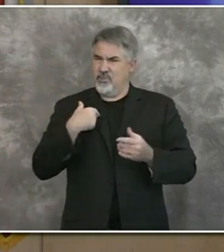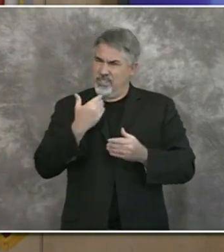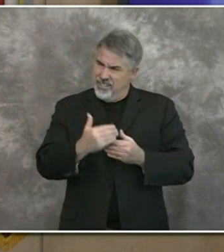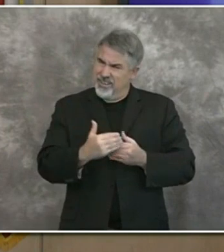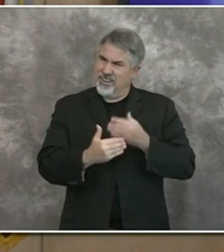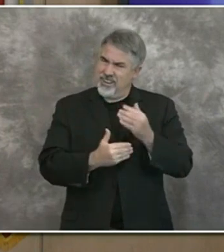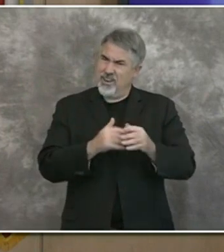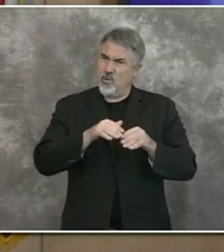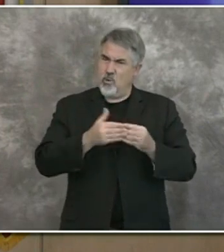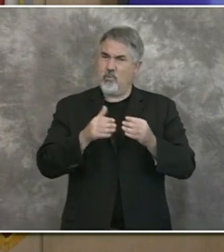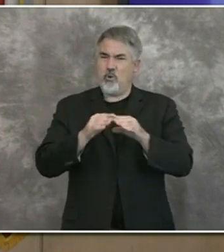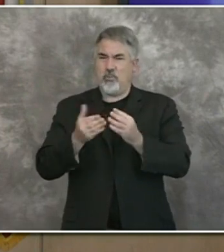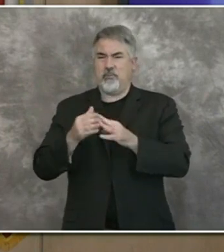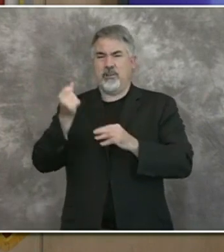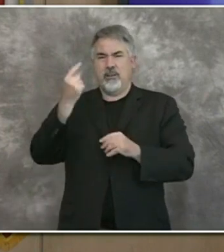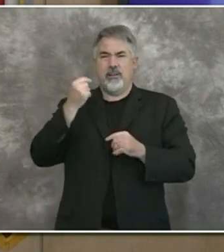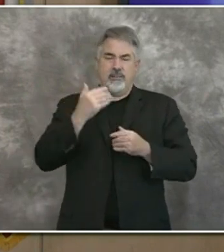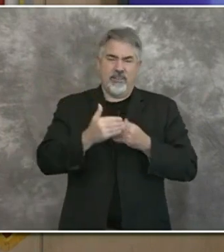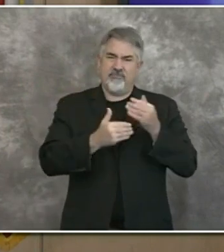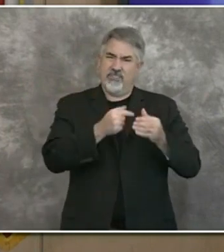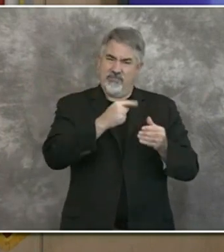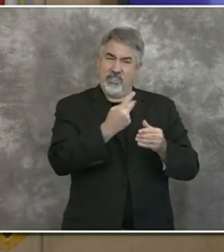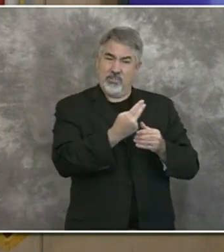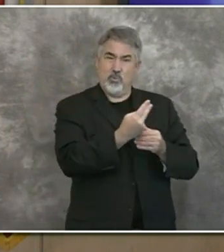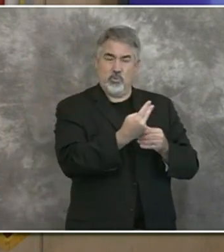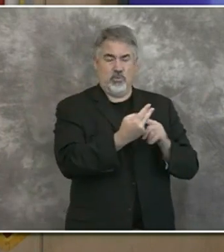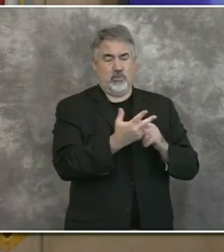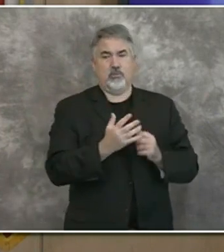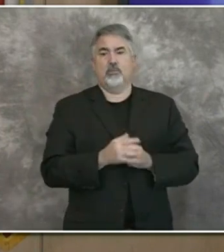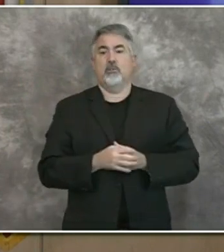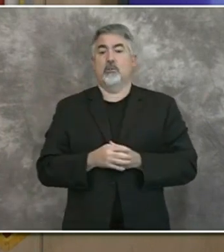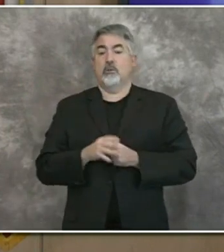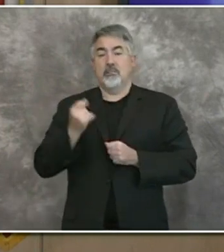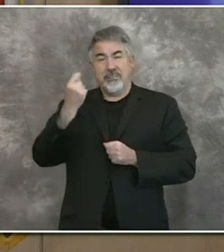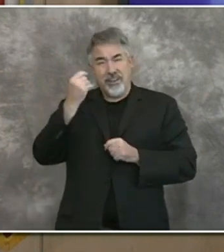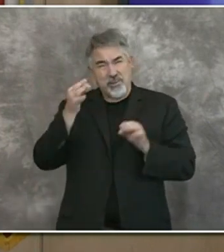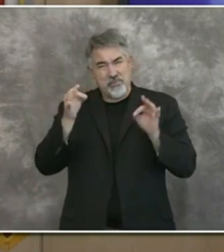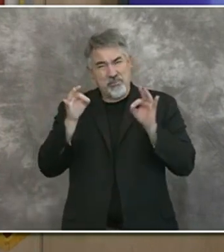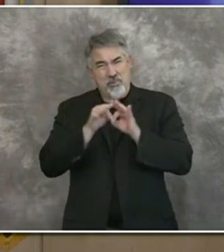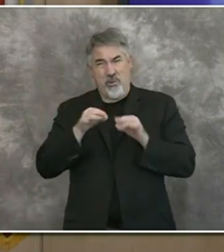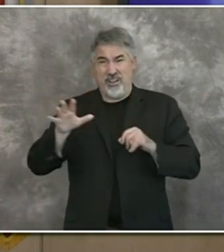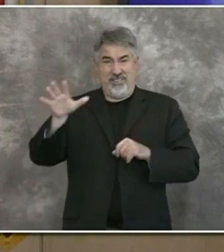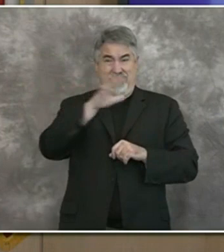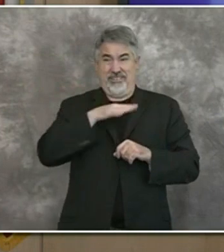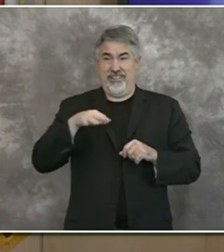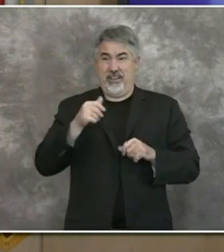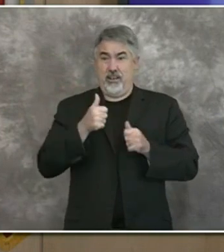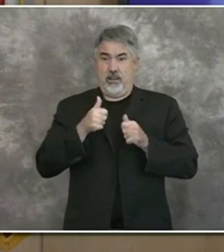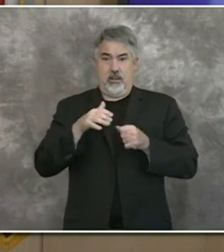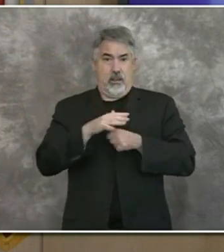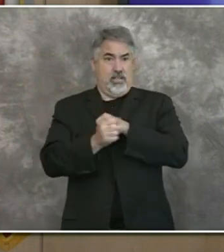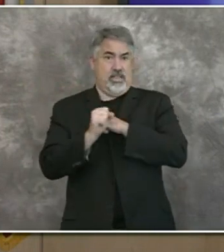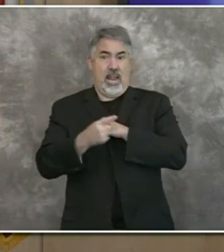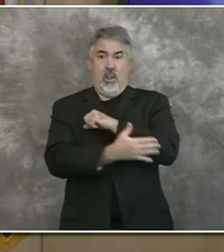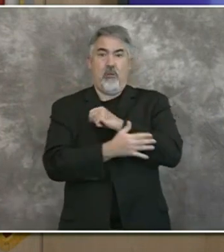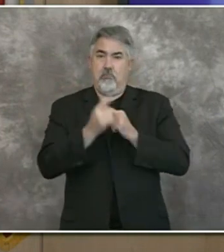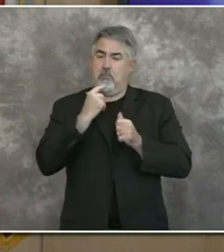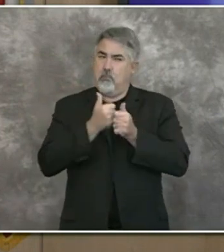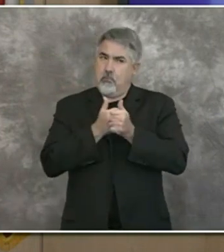SUPERVISED HER FUTURE. THANK YOU AND GOOD IS CHAIRMAN COX ALLUDED TO WE CONTINUE TO MOVE THROUGH ARE REOPENING. IN PHASES A AND IT